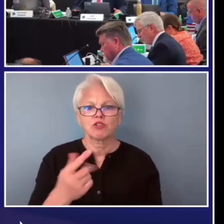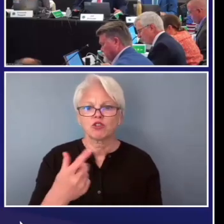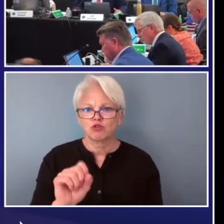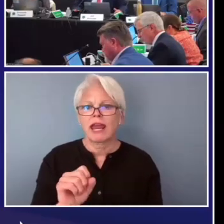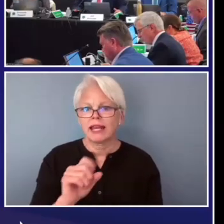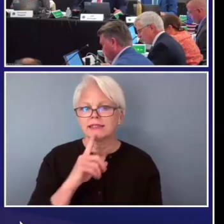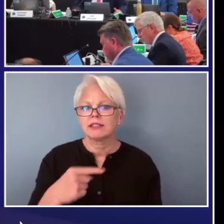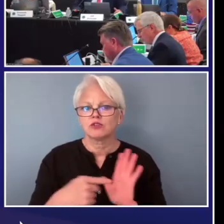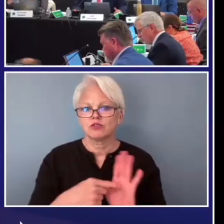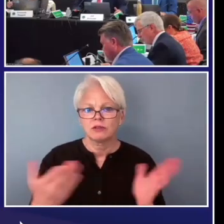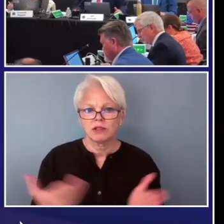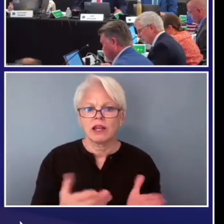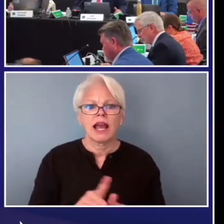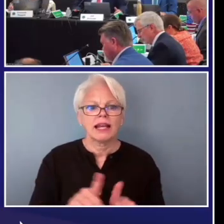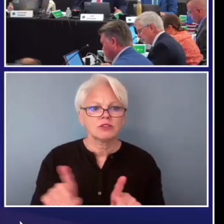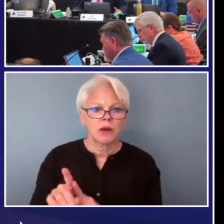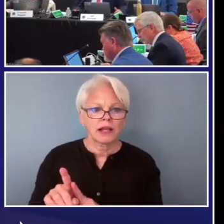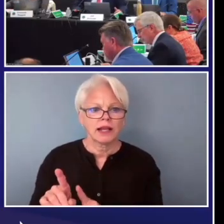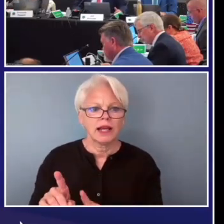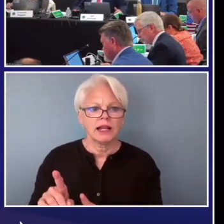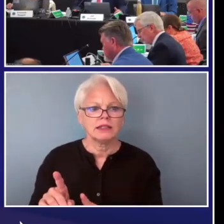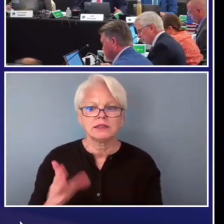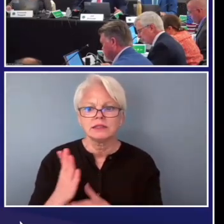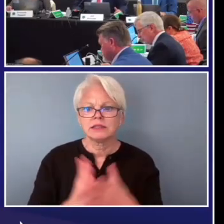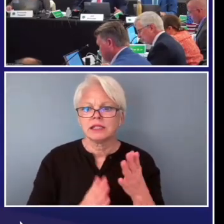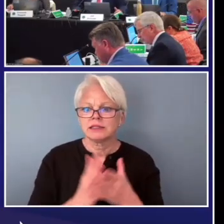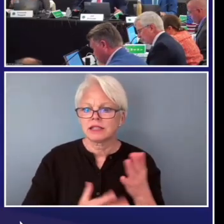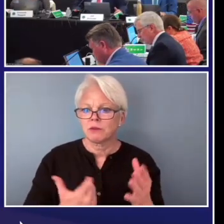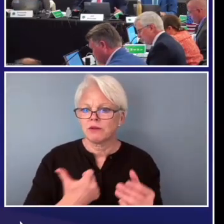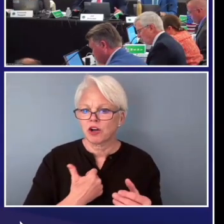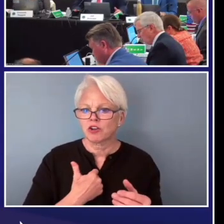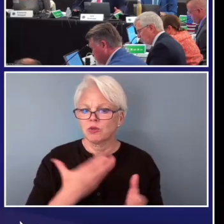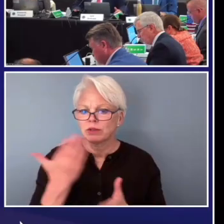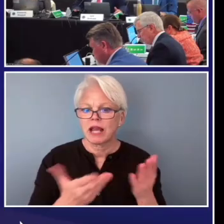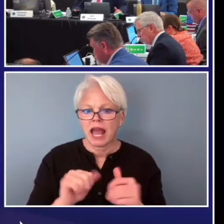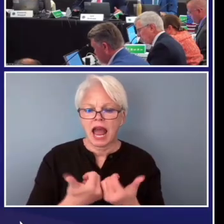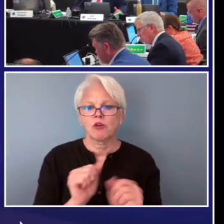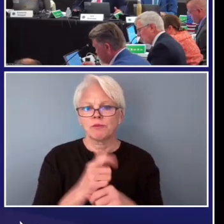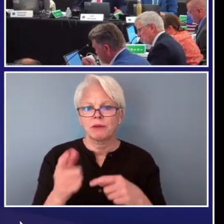as well as sort of some of our own suggestions on how to streamline this. So it's a combination.